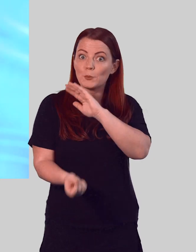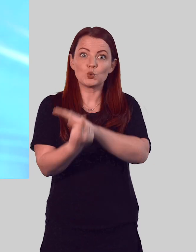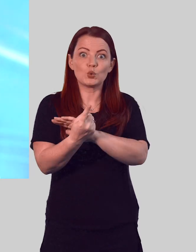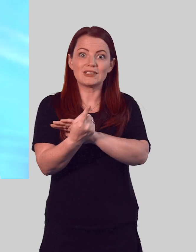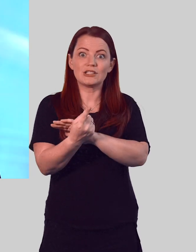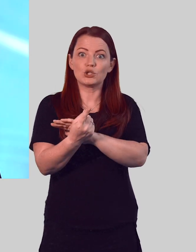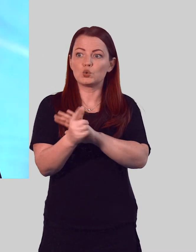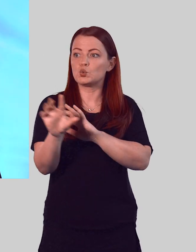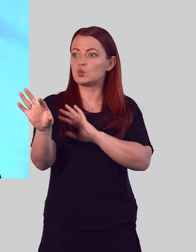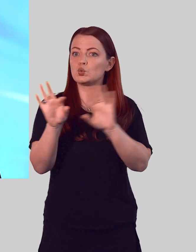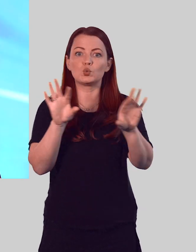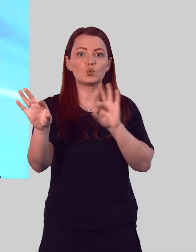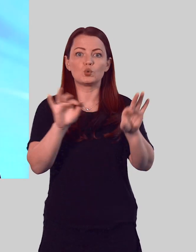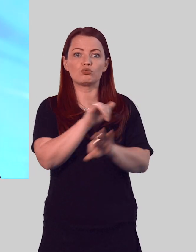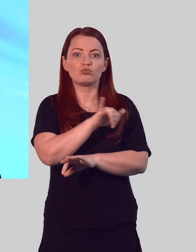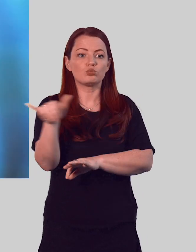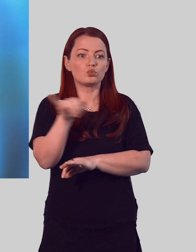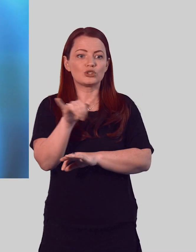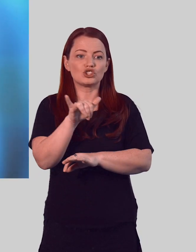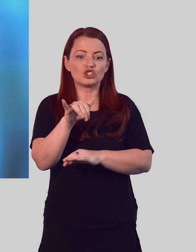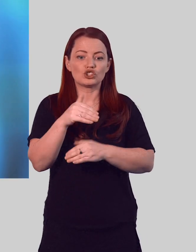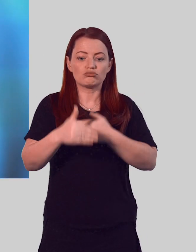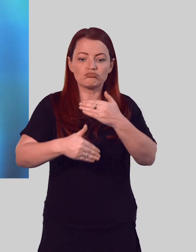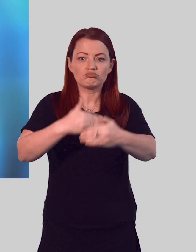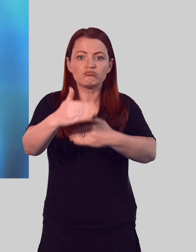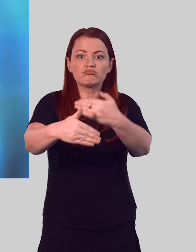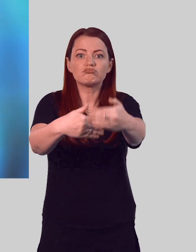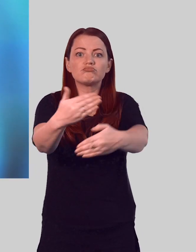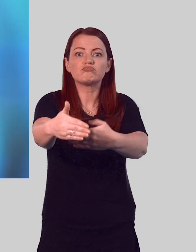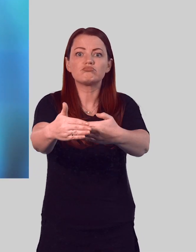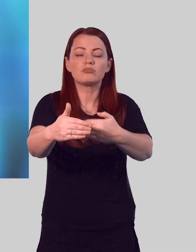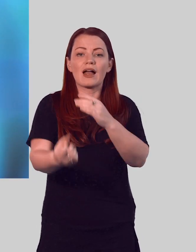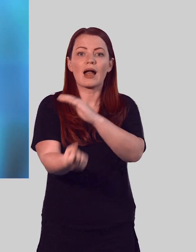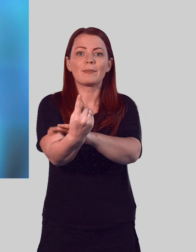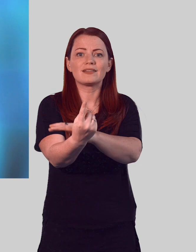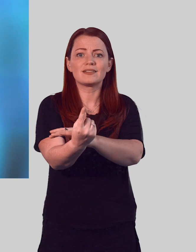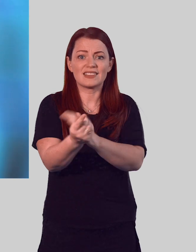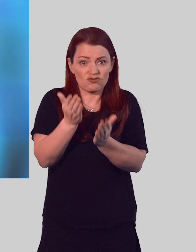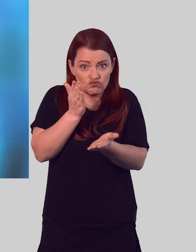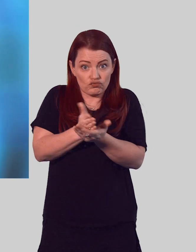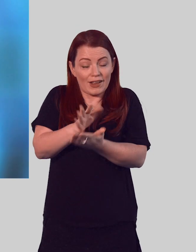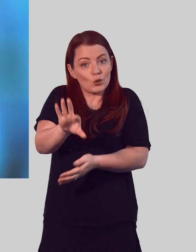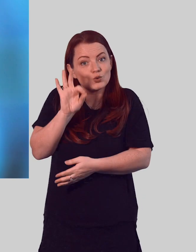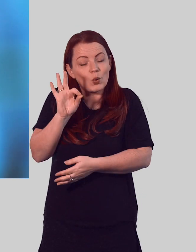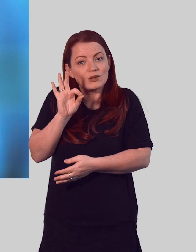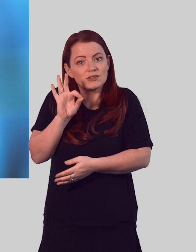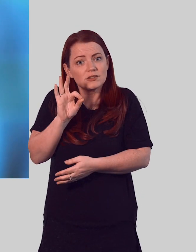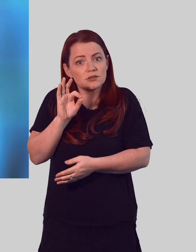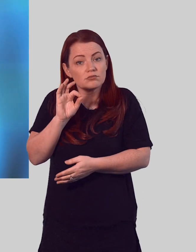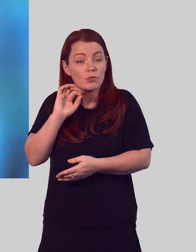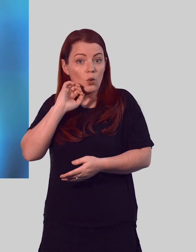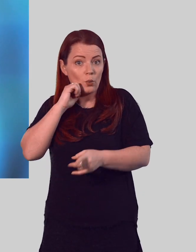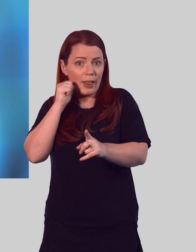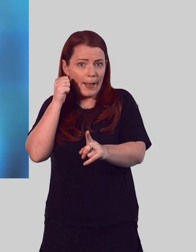section of the narrative happens next, is this a real choice for the audience, will it have an impact in another part of the piece?